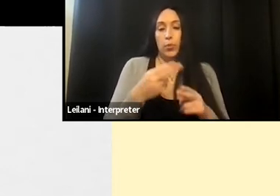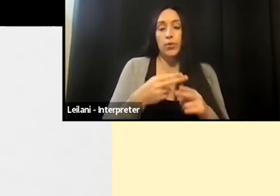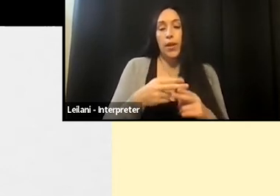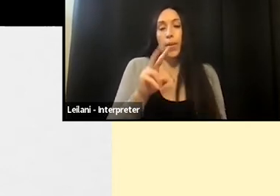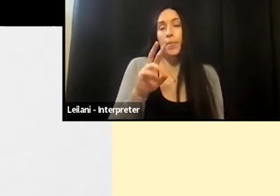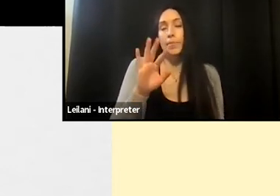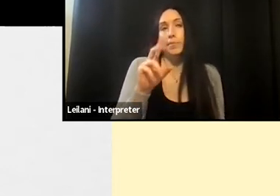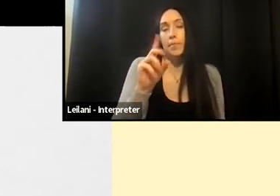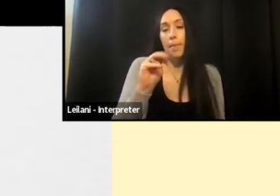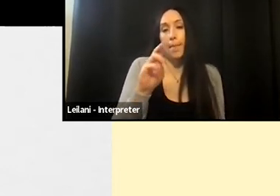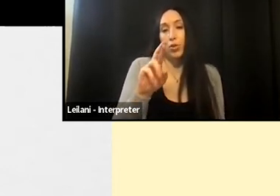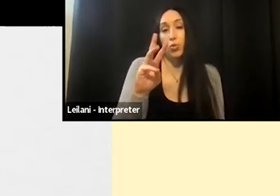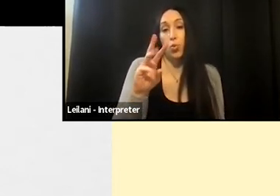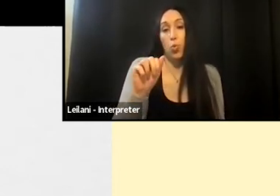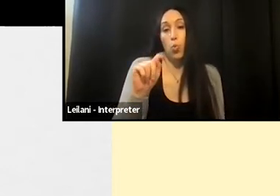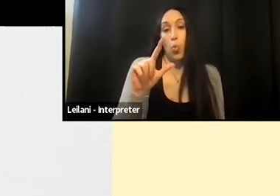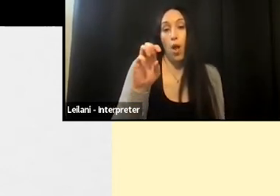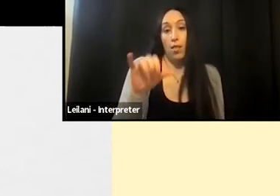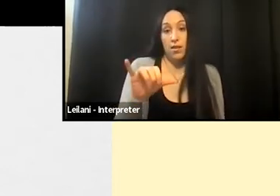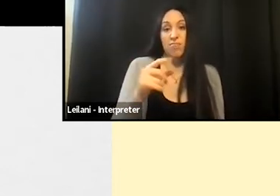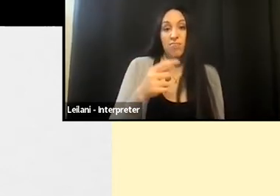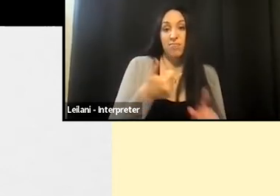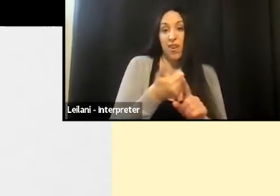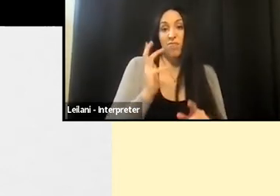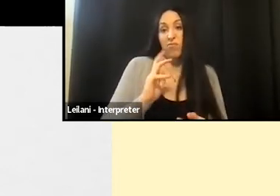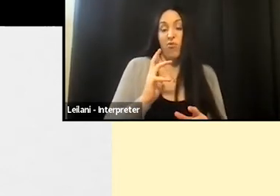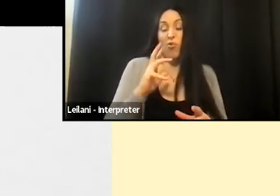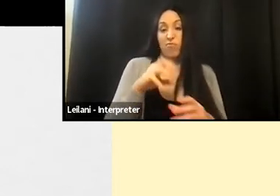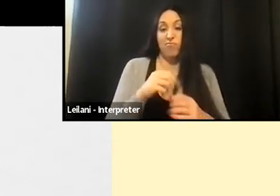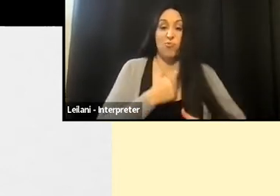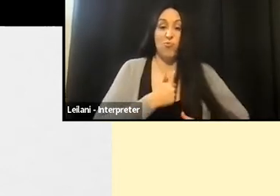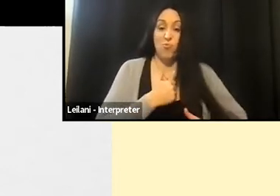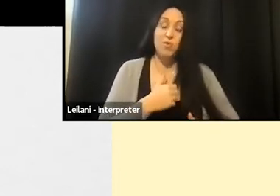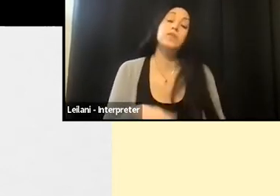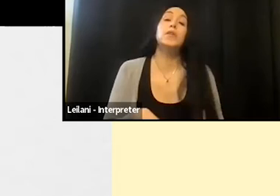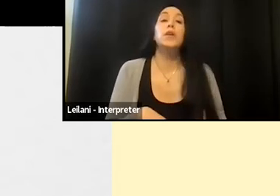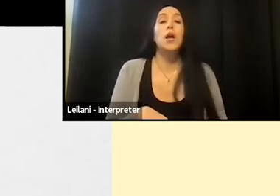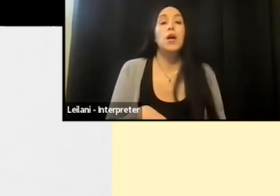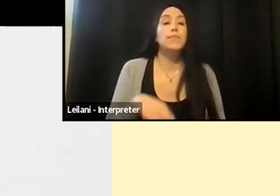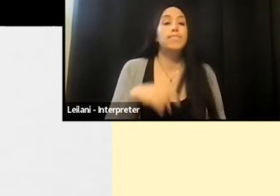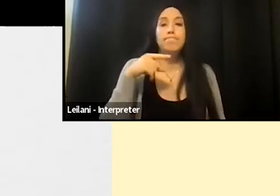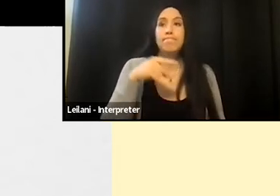without the bathroom flooding. And one day he got fed up and decided to start deducting some repairs costs